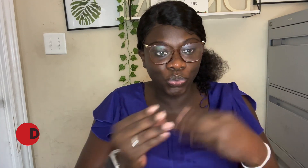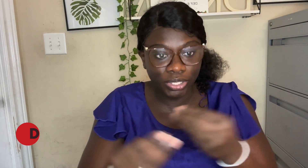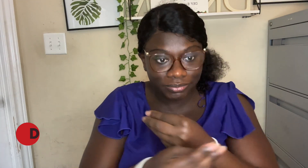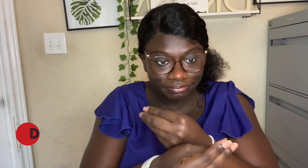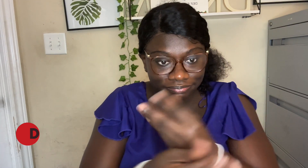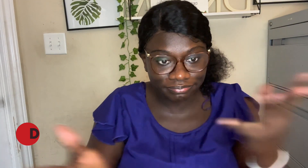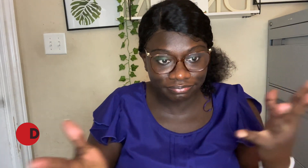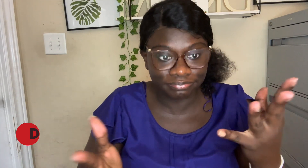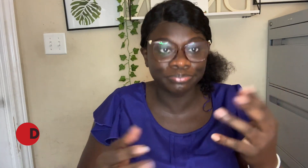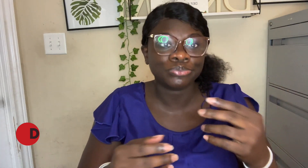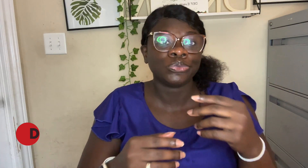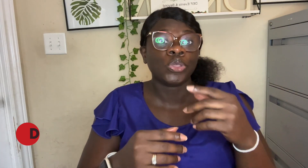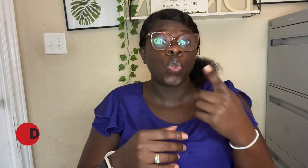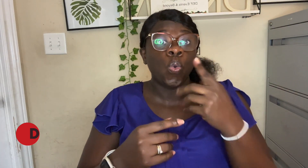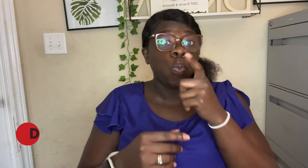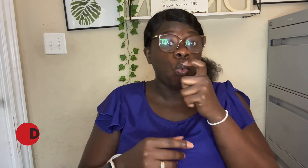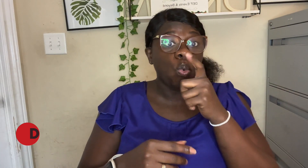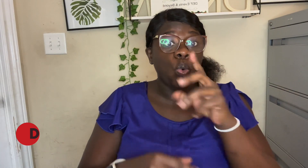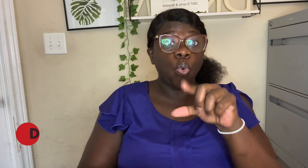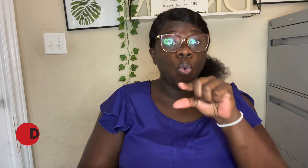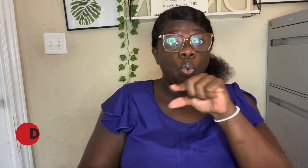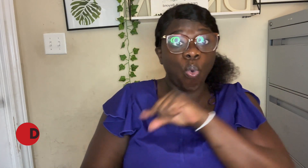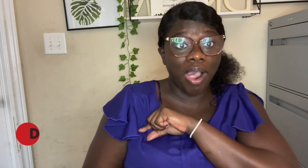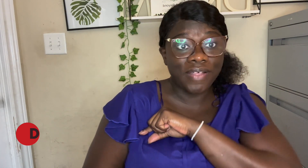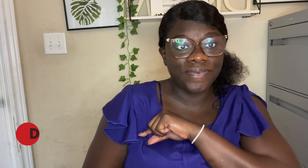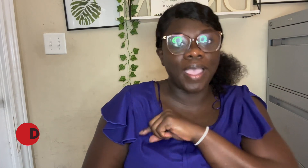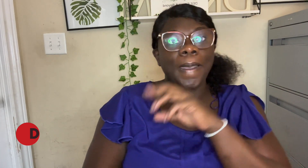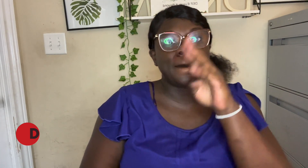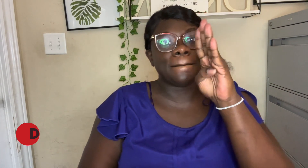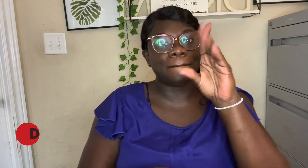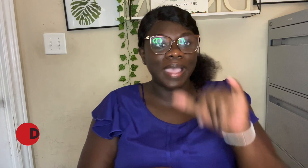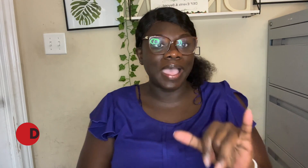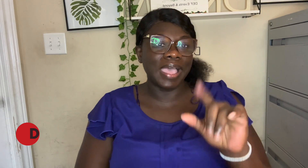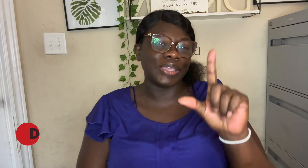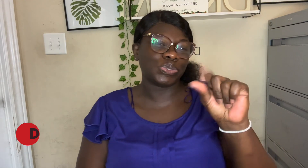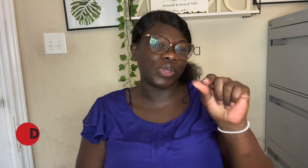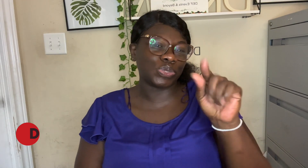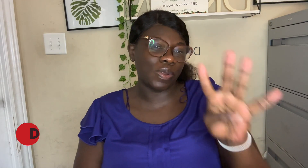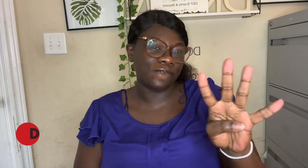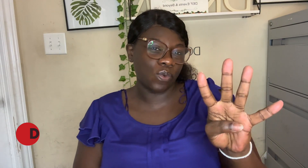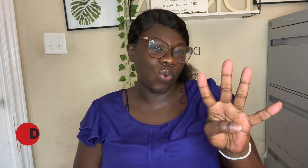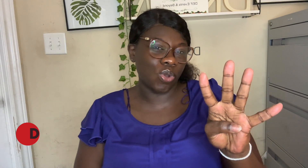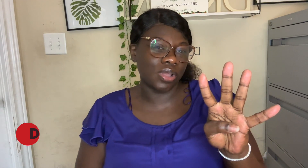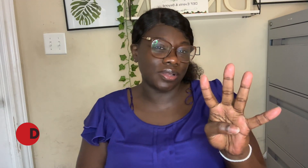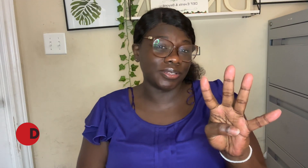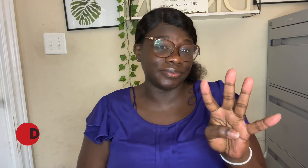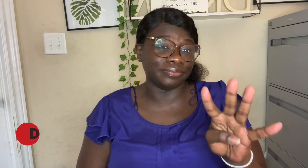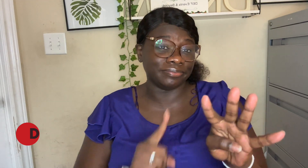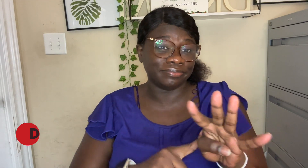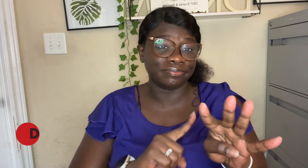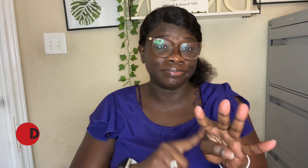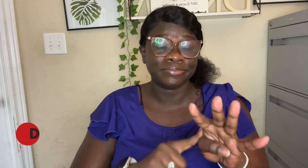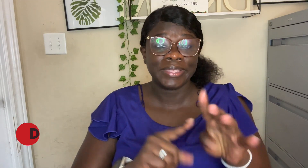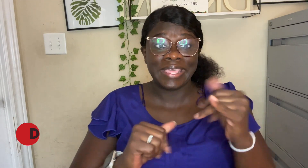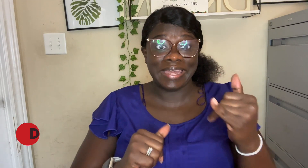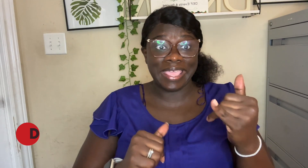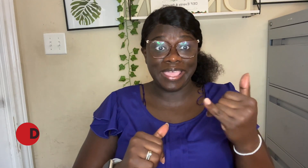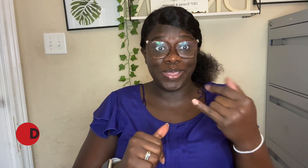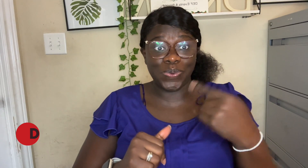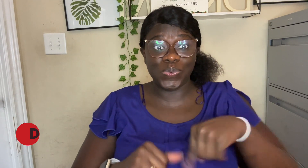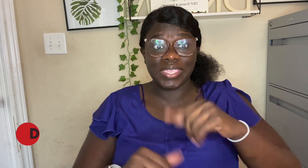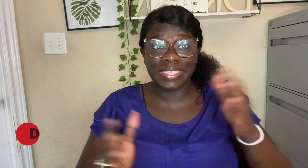by 2024. We encourage you who don’t have the